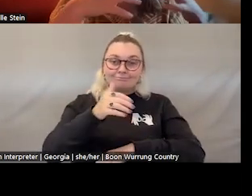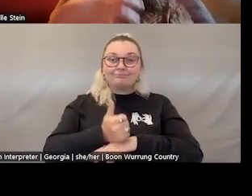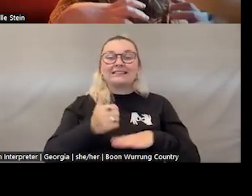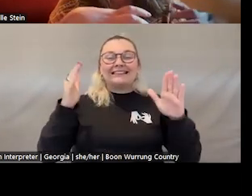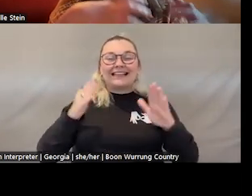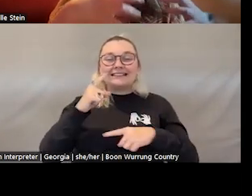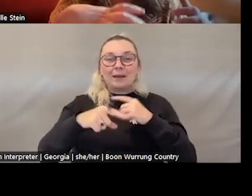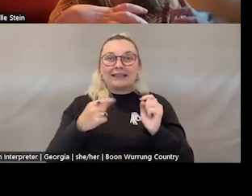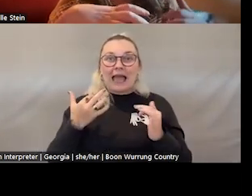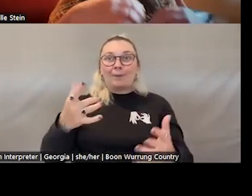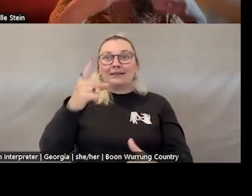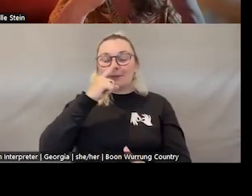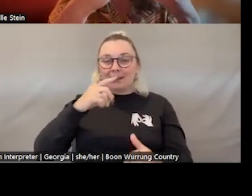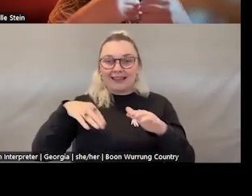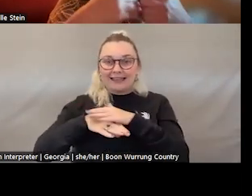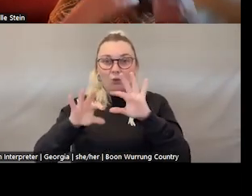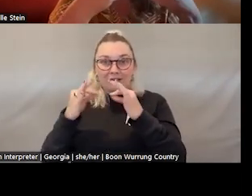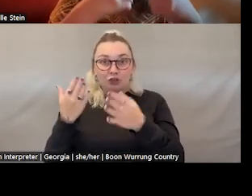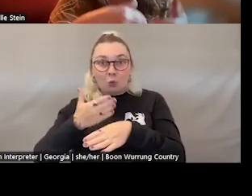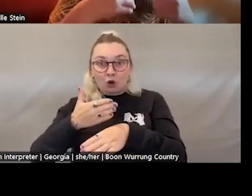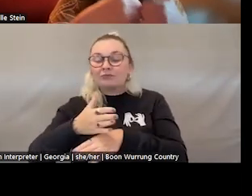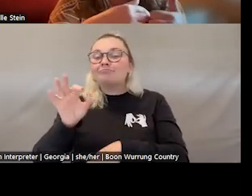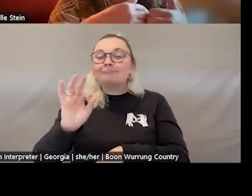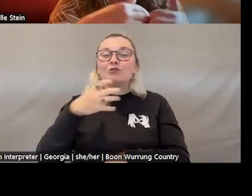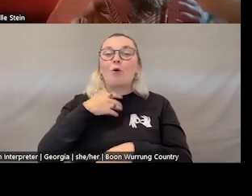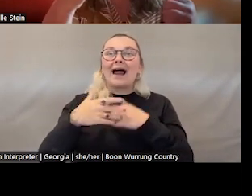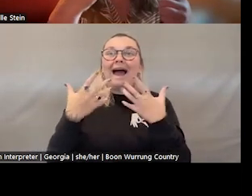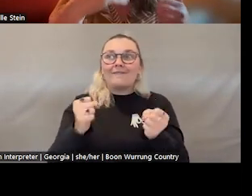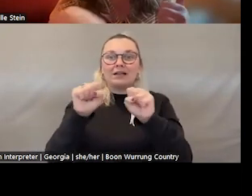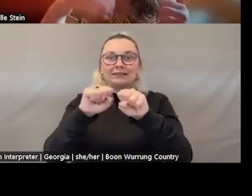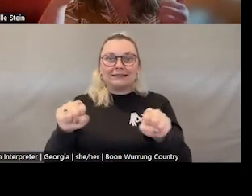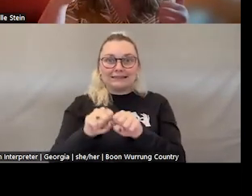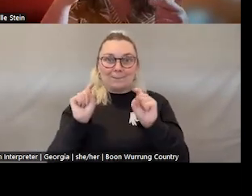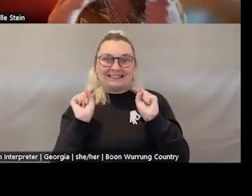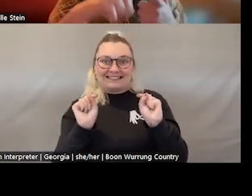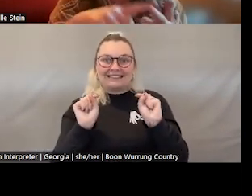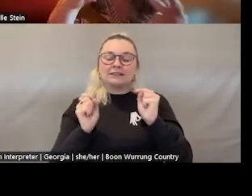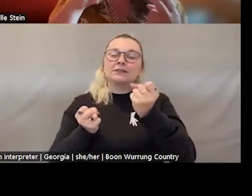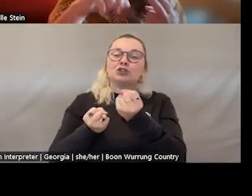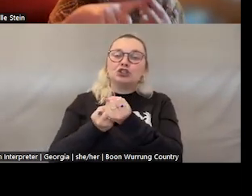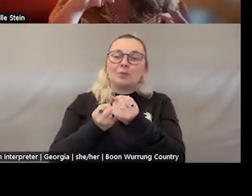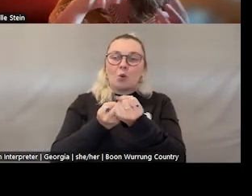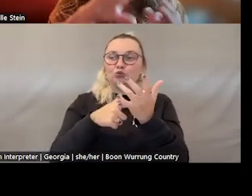of people in an organisation and more that you have a system that supports maintaining, updating